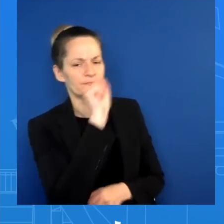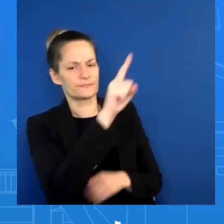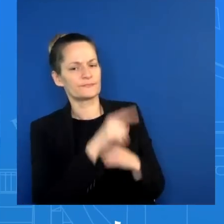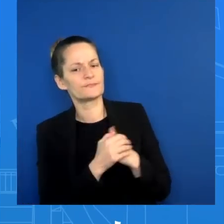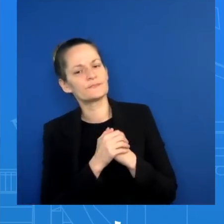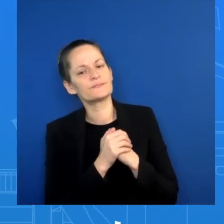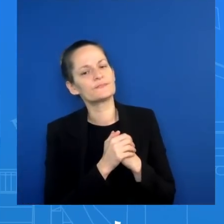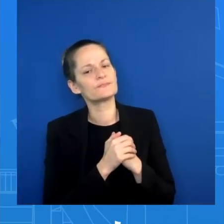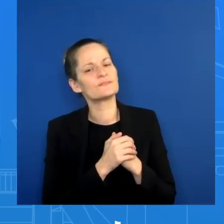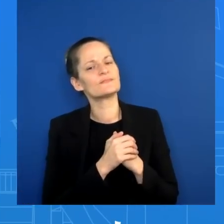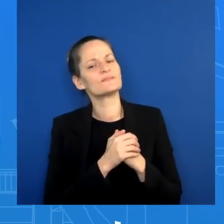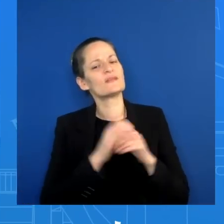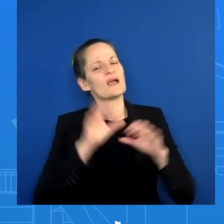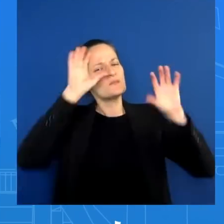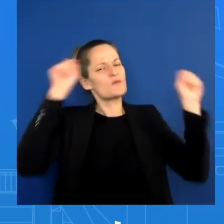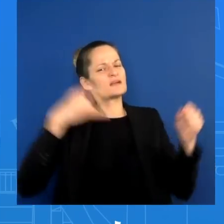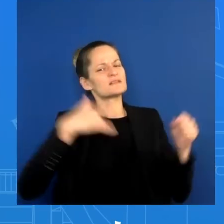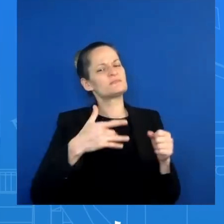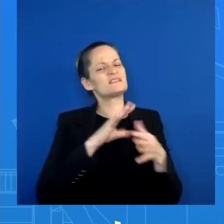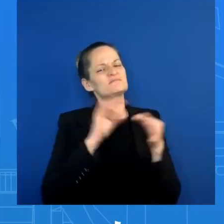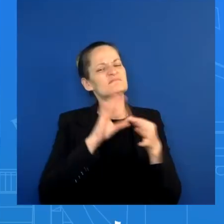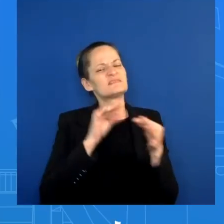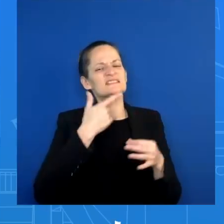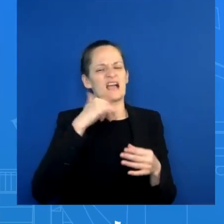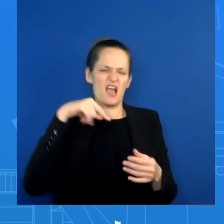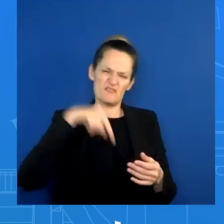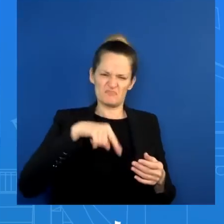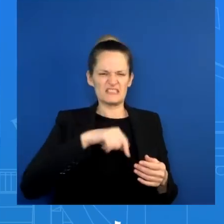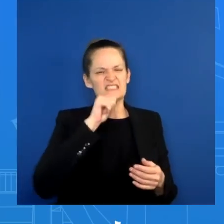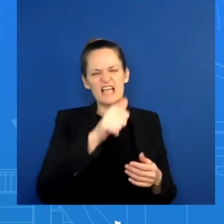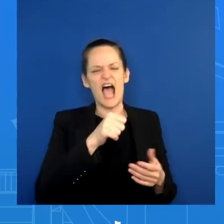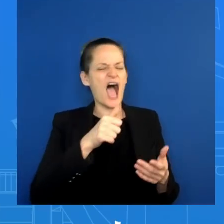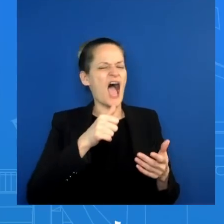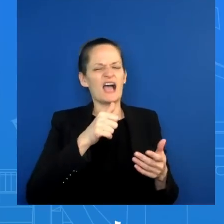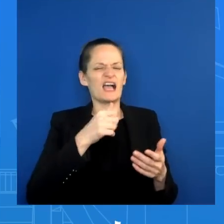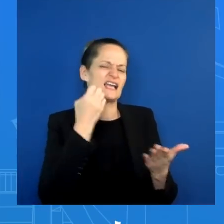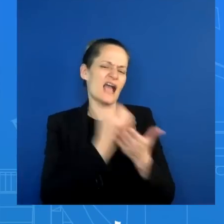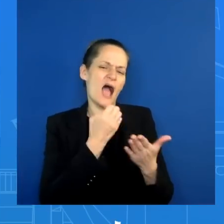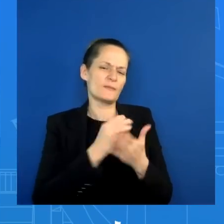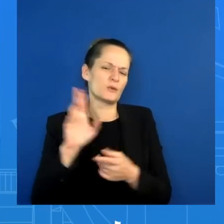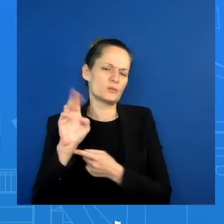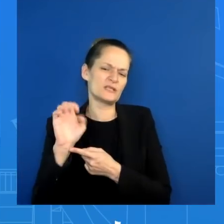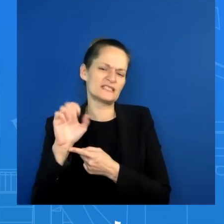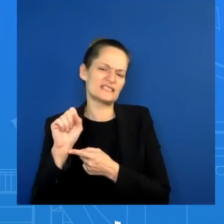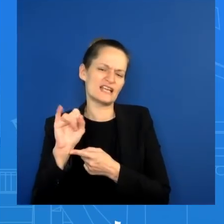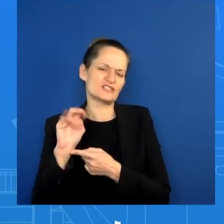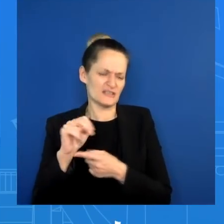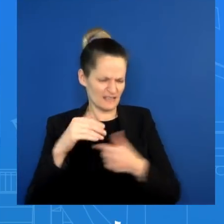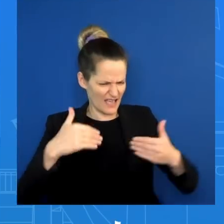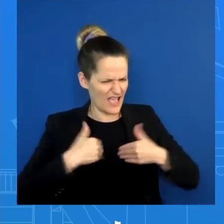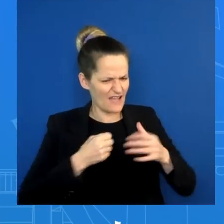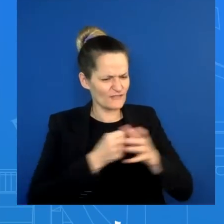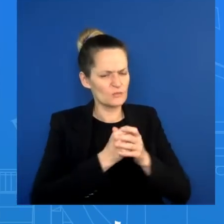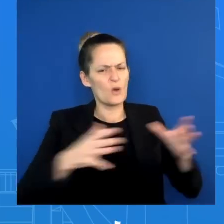because we've got, you know, record job market, record low unemployment, businesses investing in America at record rates.